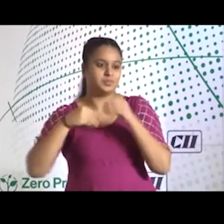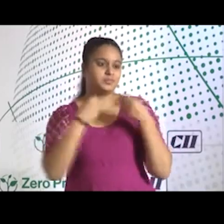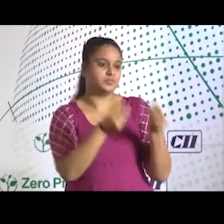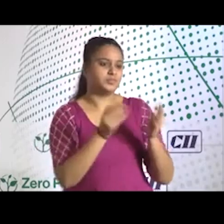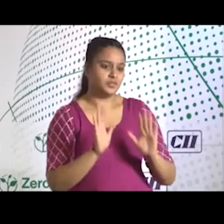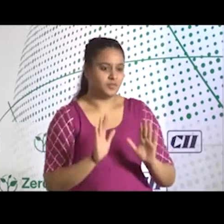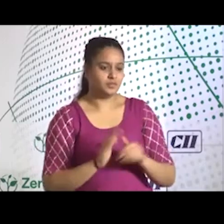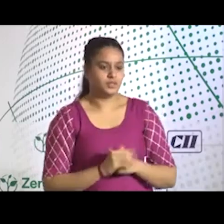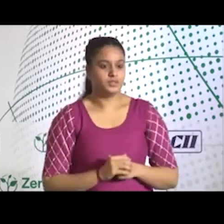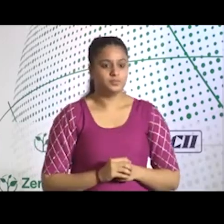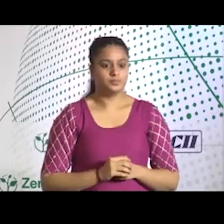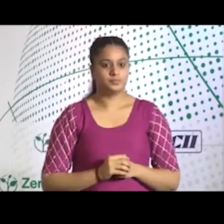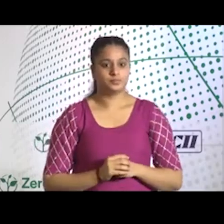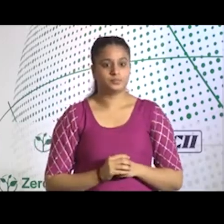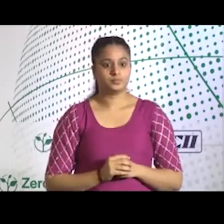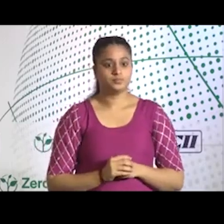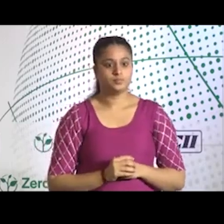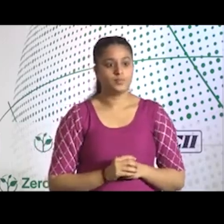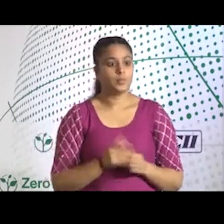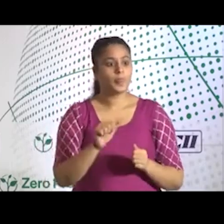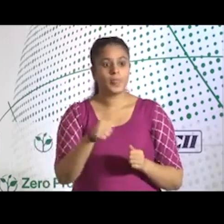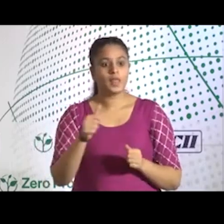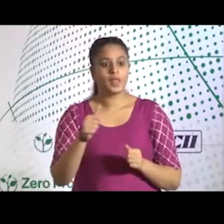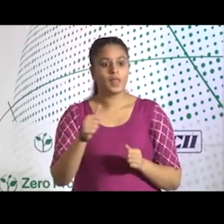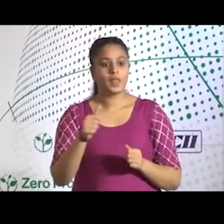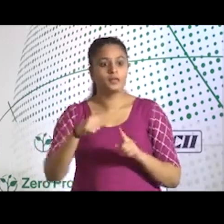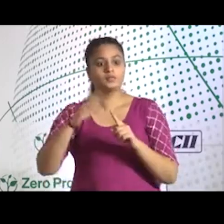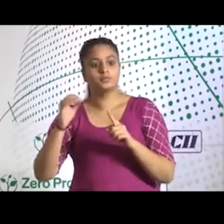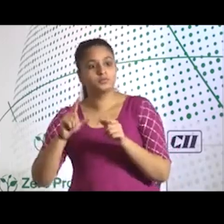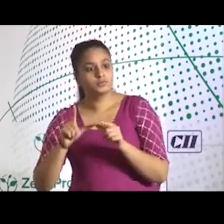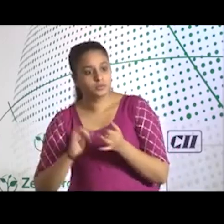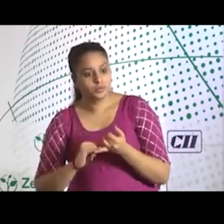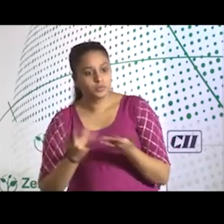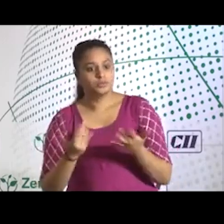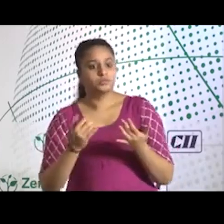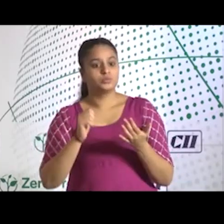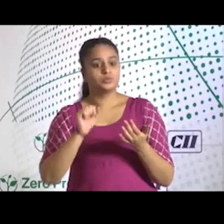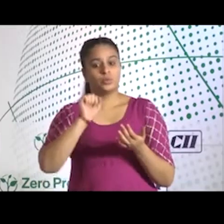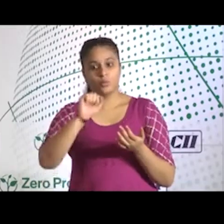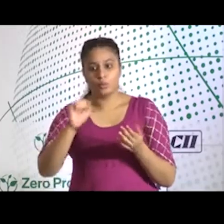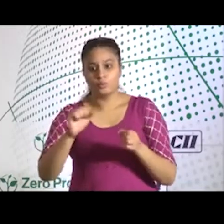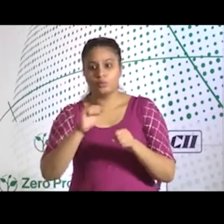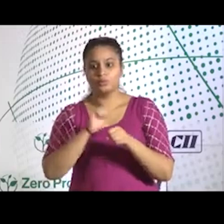Now which tool are they using to schedule pick ups and drops?